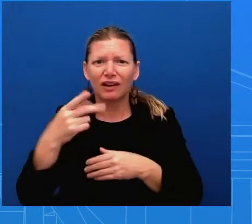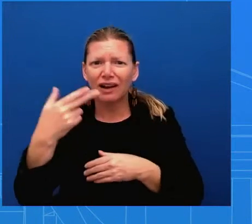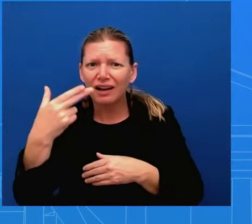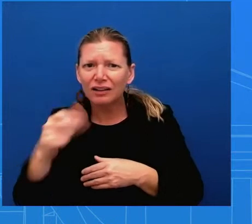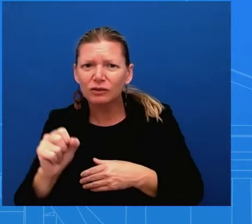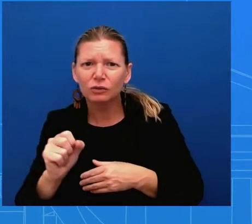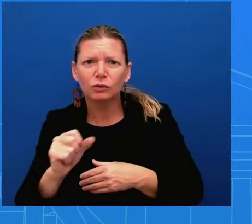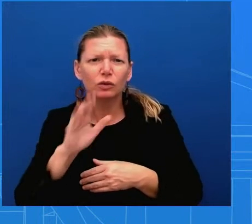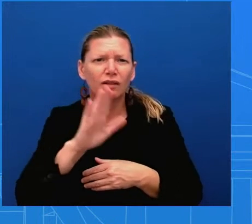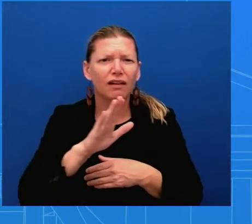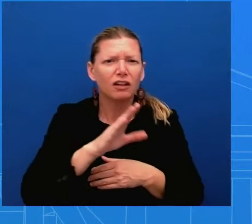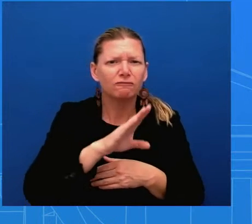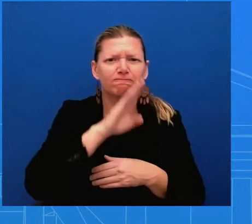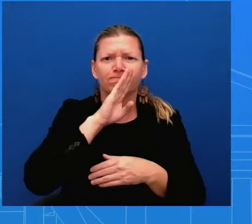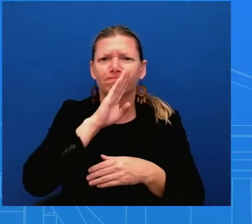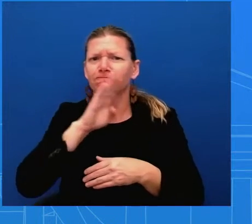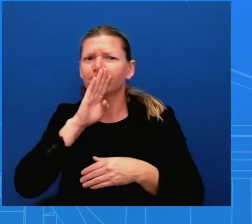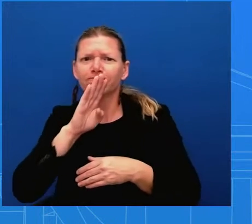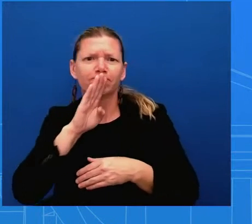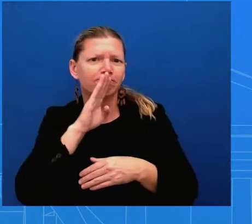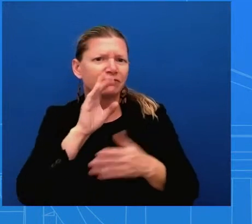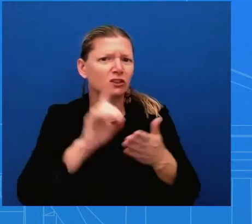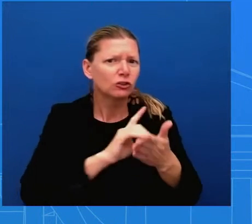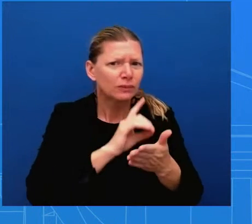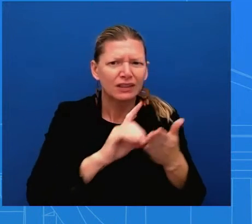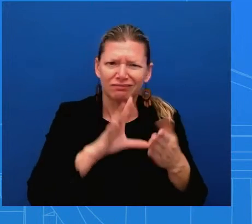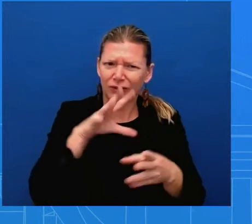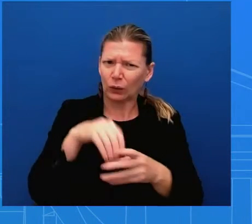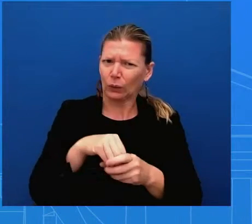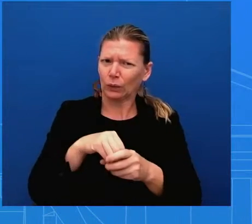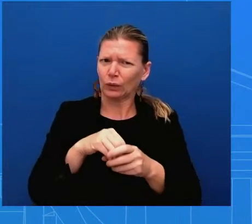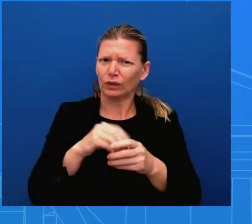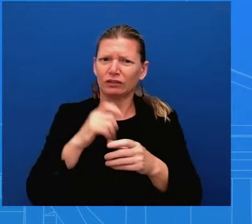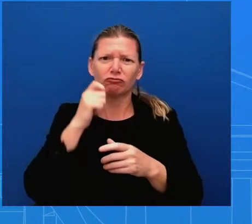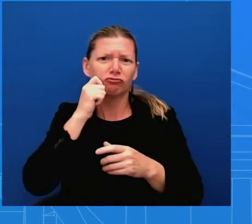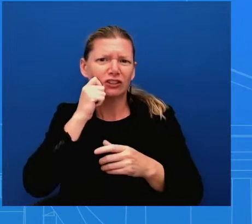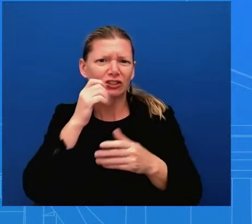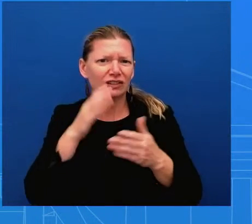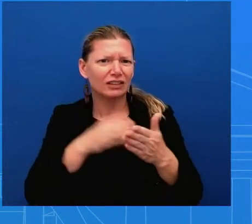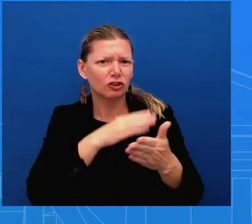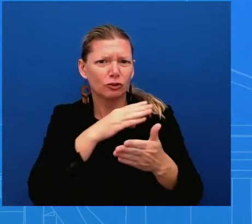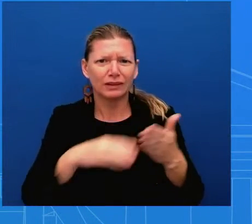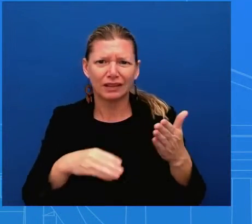As the President said last June, when this verdict came down, he strongly disagrees with the court decision